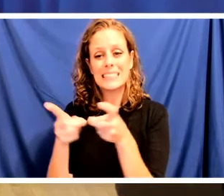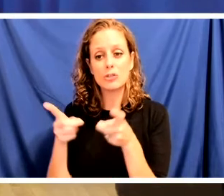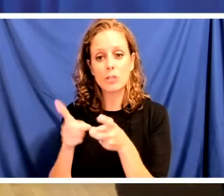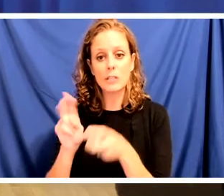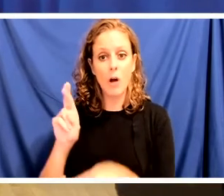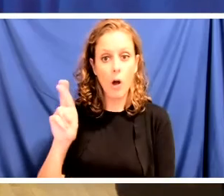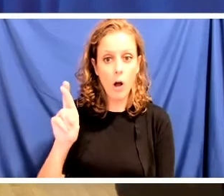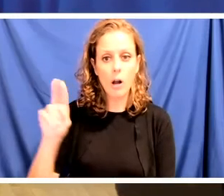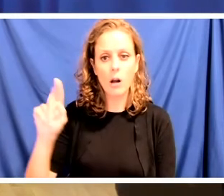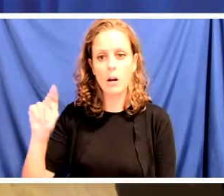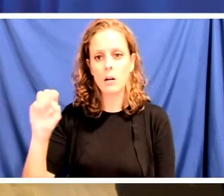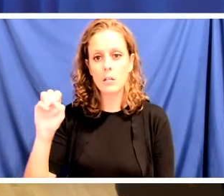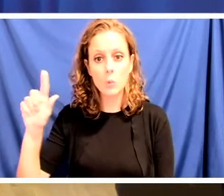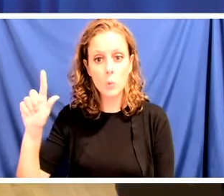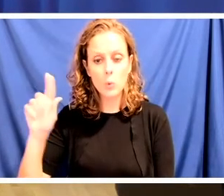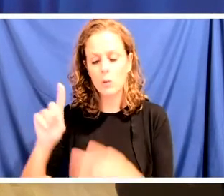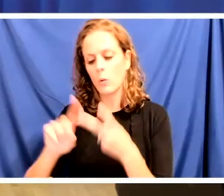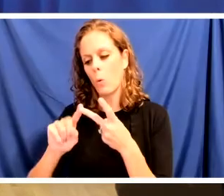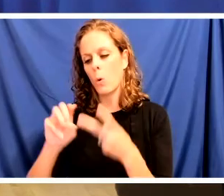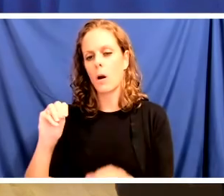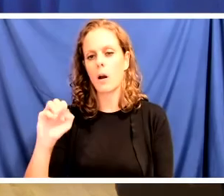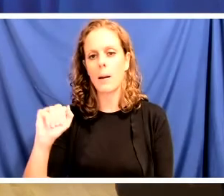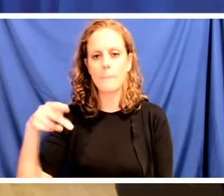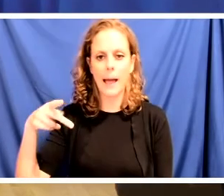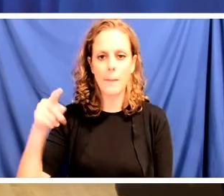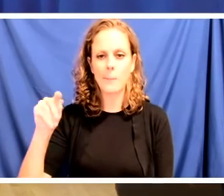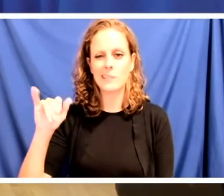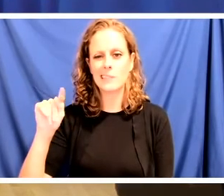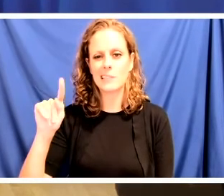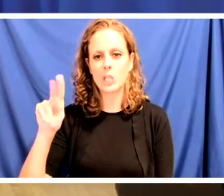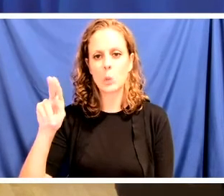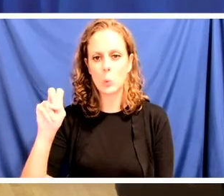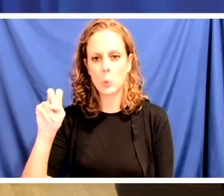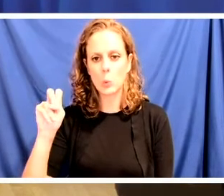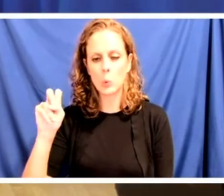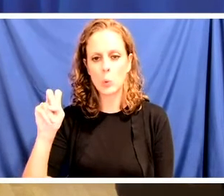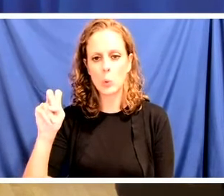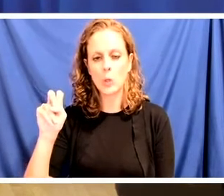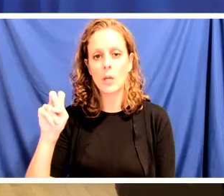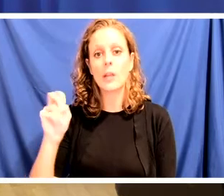Is that something, then users say they could submit for board of supervisors districts, but they can also.